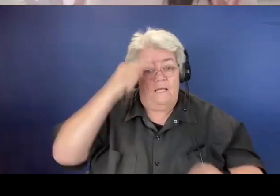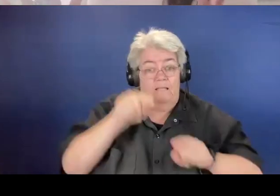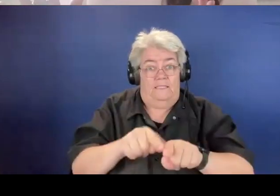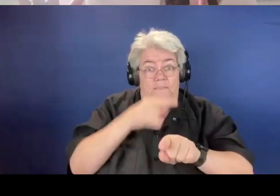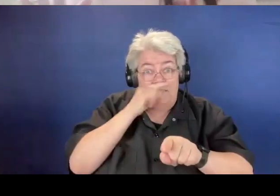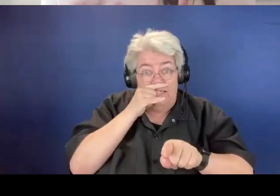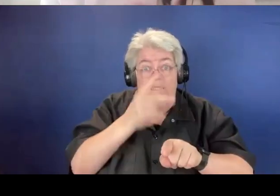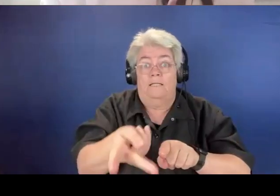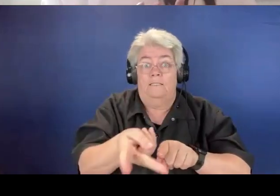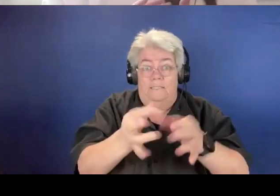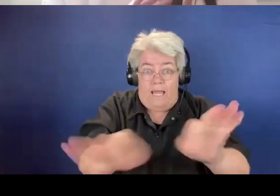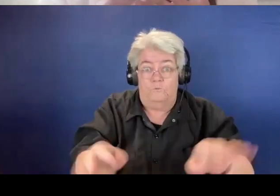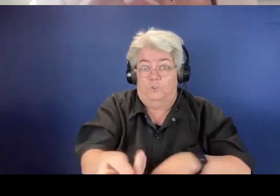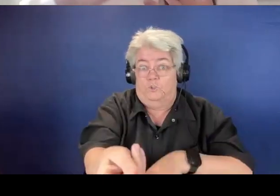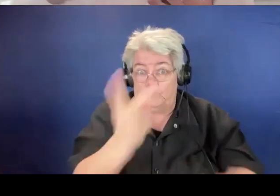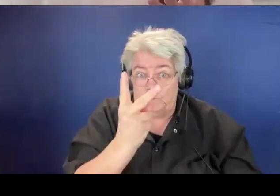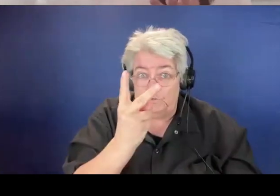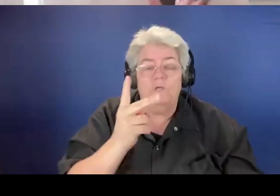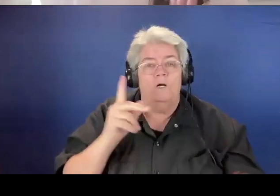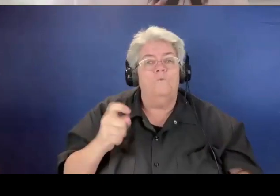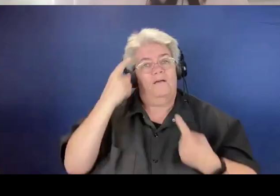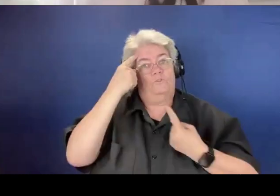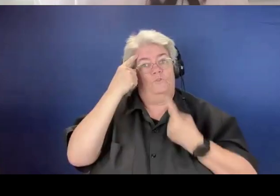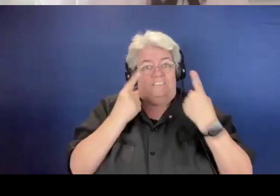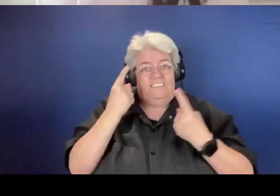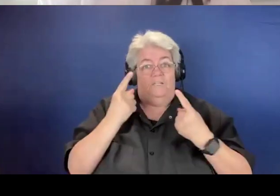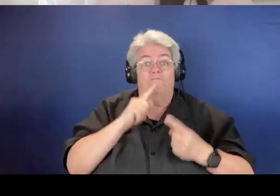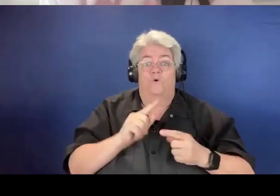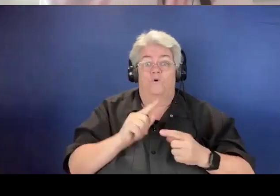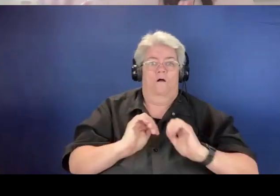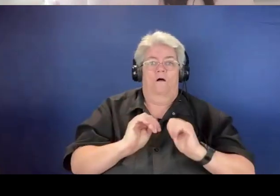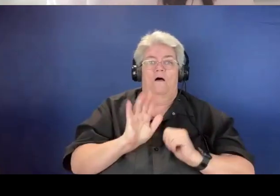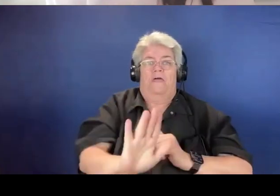Dynamic assessment could be a presentation in of itself but the